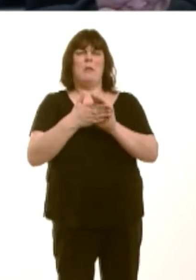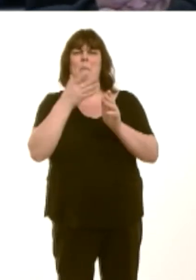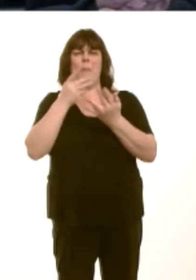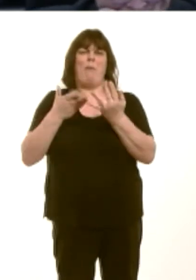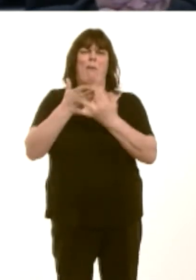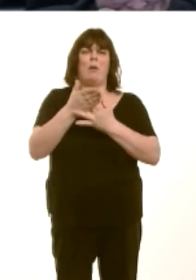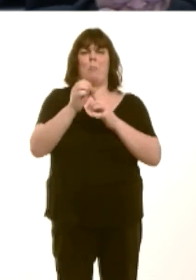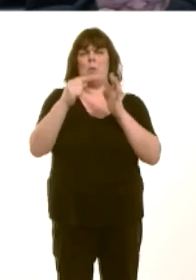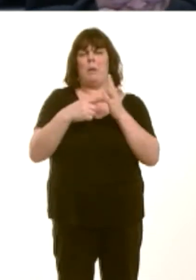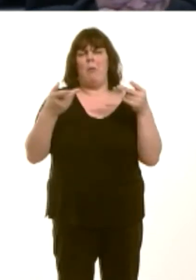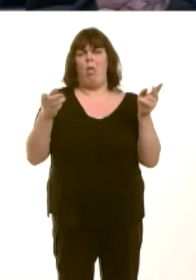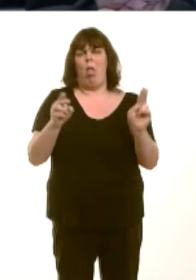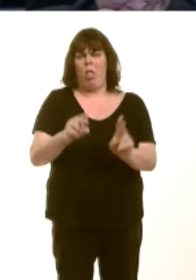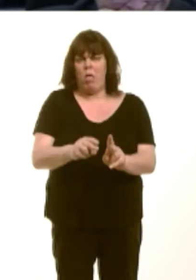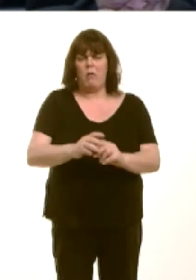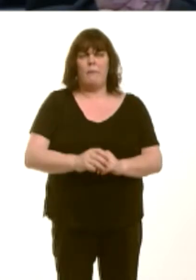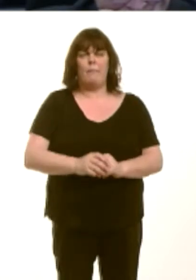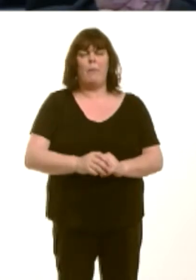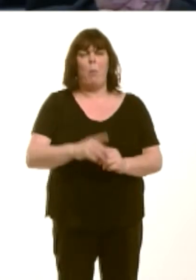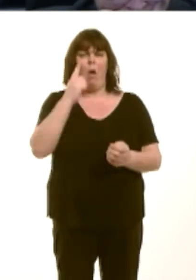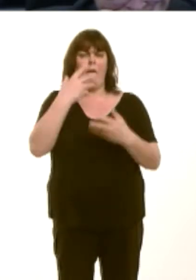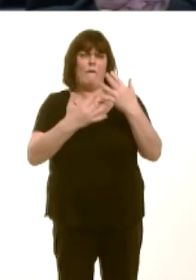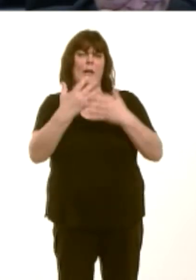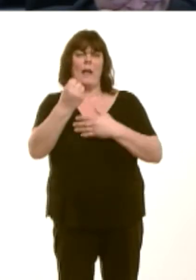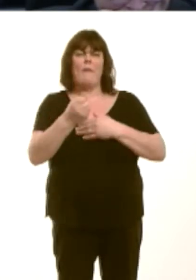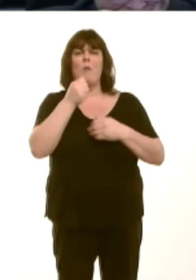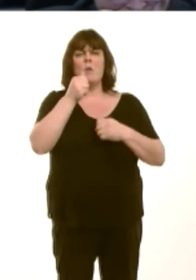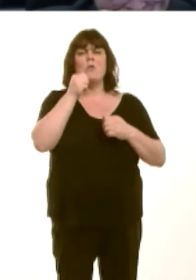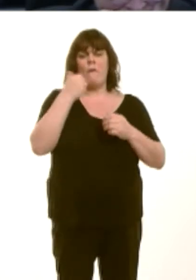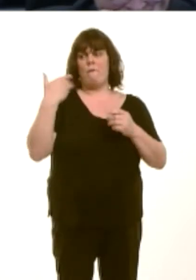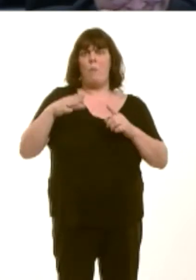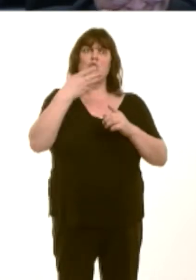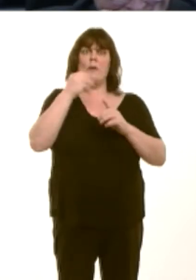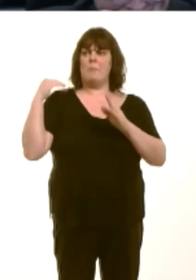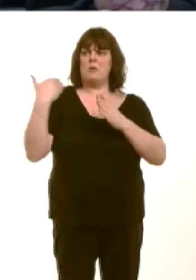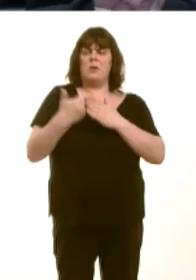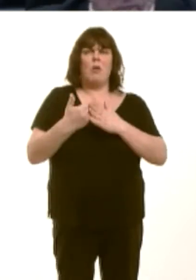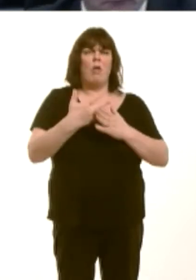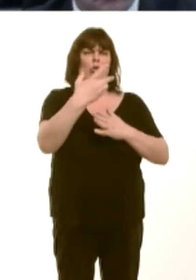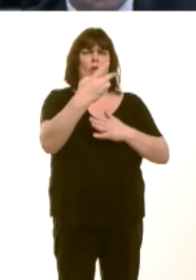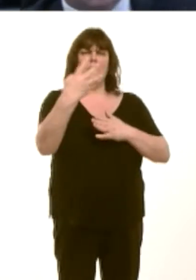by the Governmentís own figures. At least three or four shops have closed since Christmas and, of course, the chamber of trade